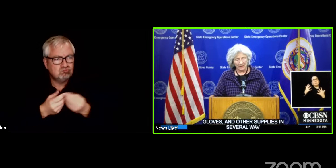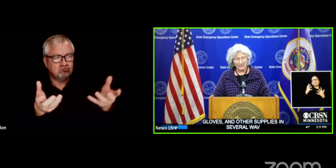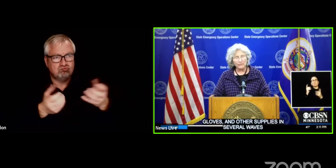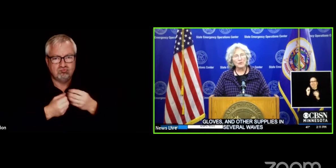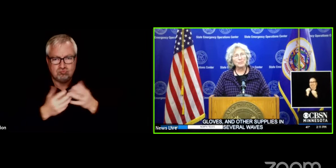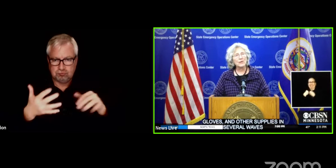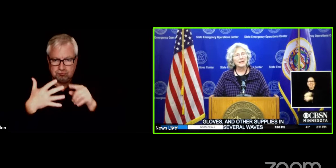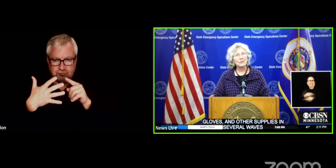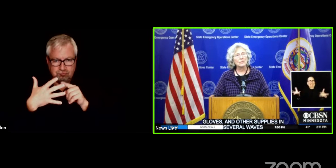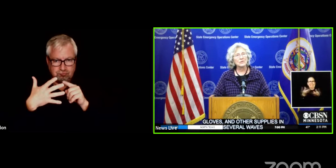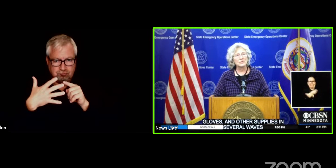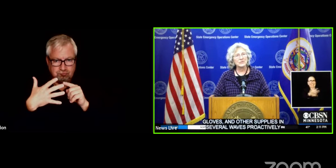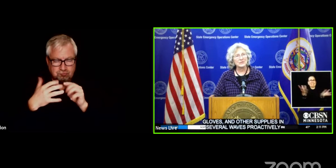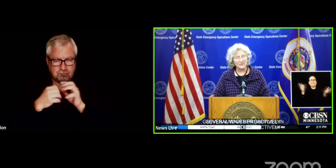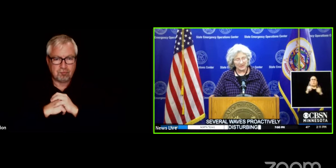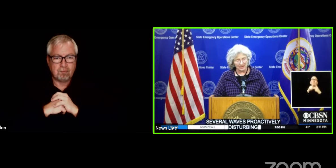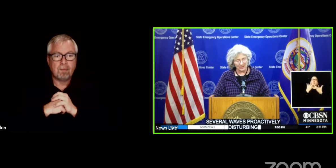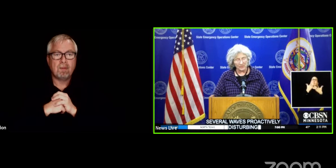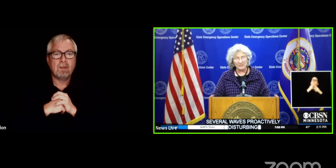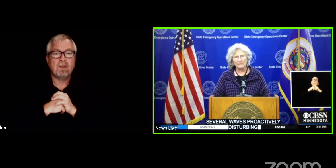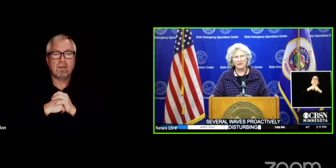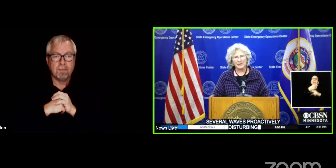THE FOURTH POINTS WAS TO ASSIST FACILITIES WITH A VERY